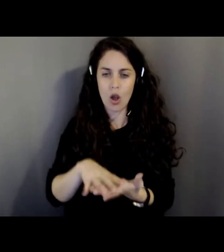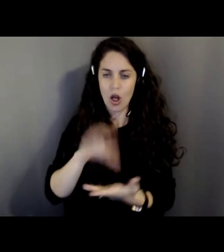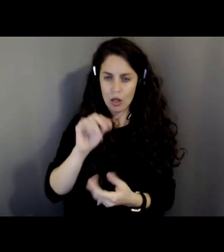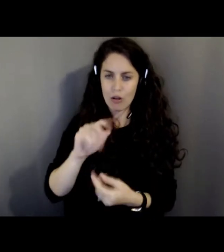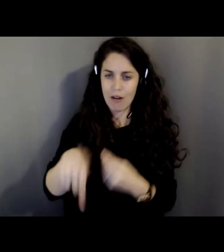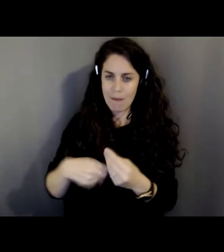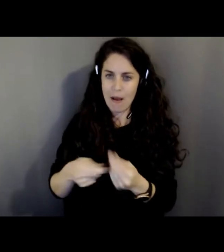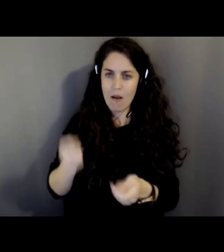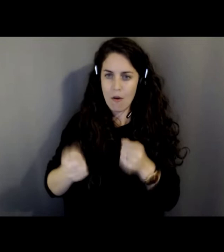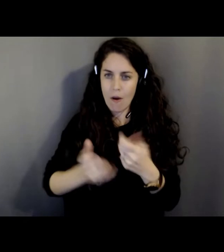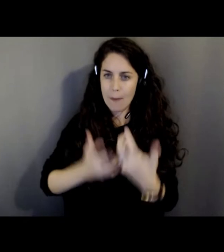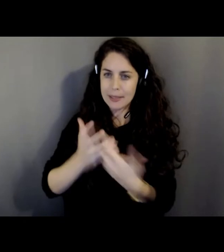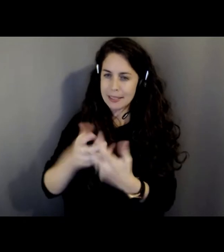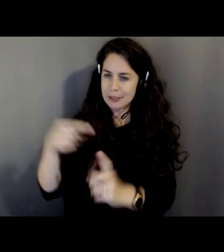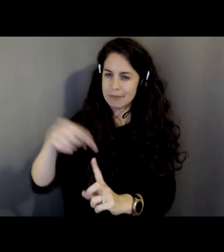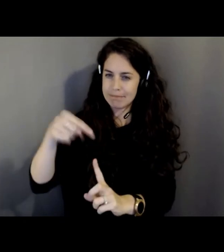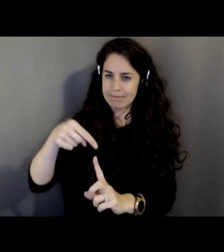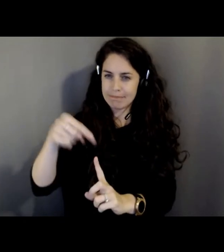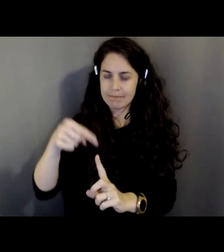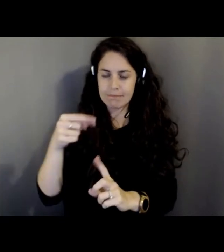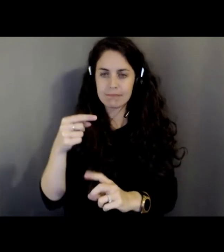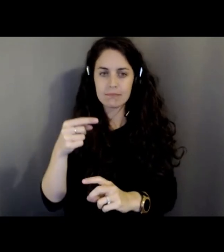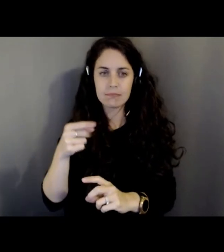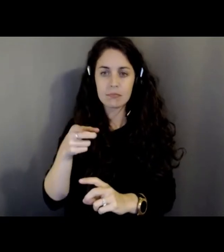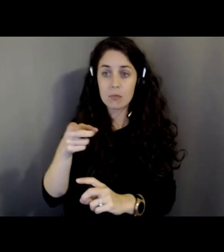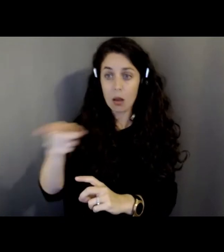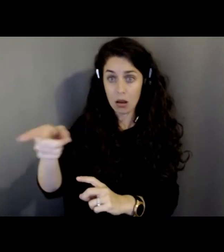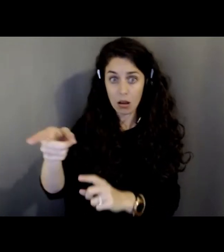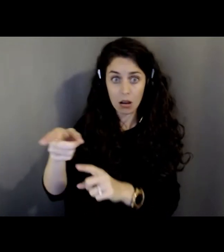what would be an accommodation for someone who was visually impaired